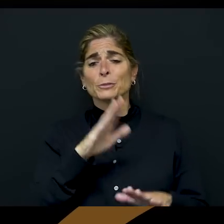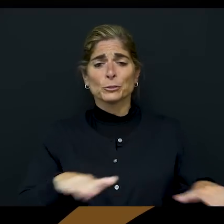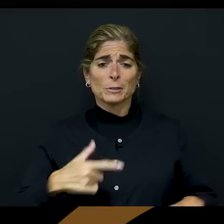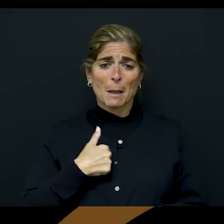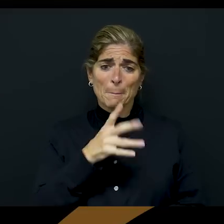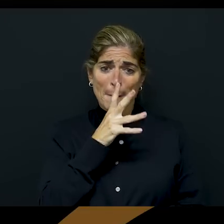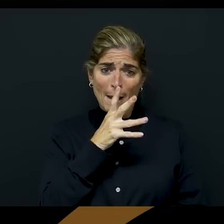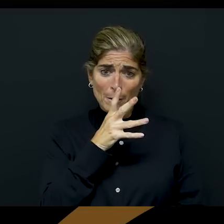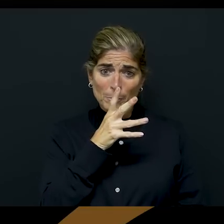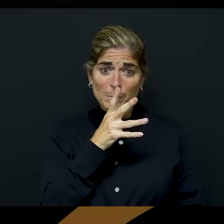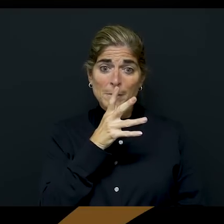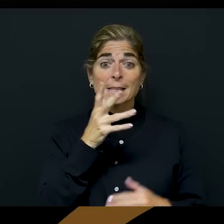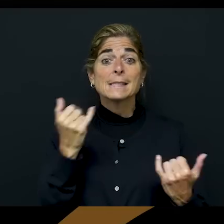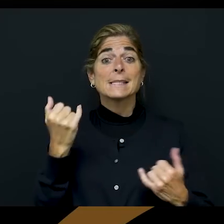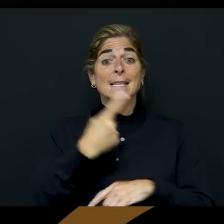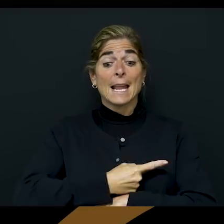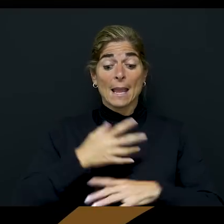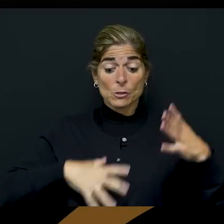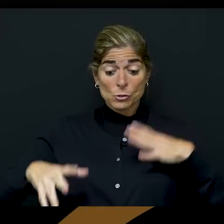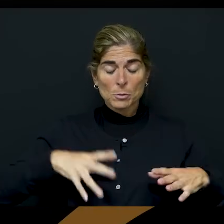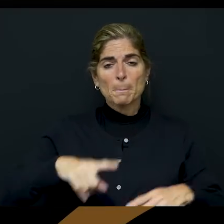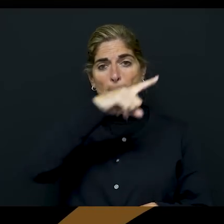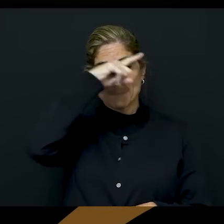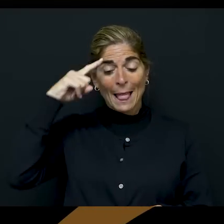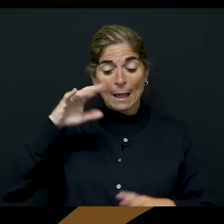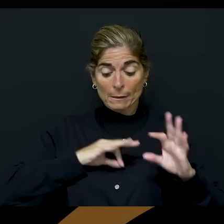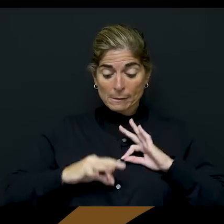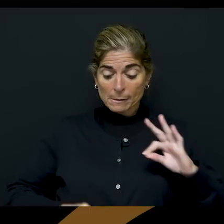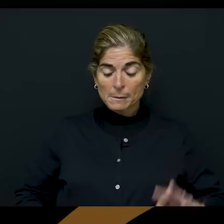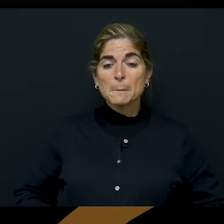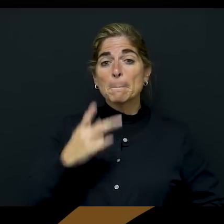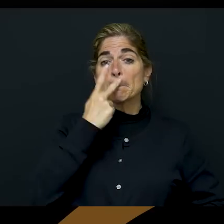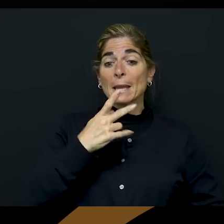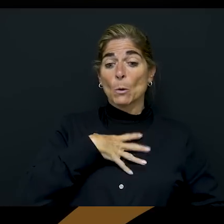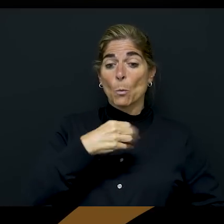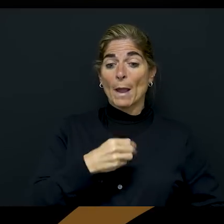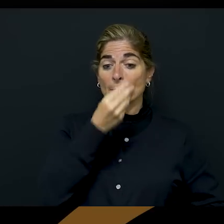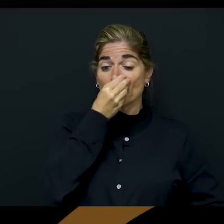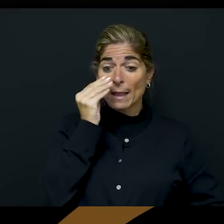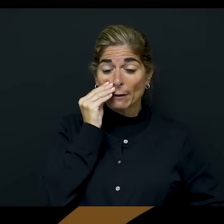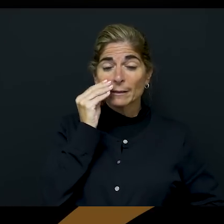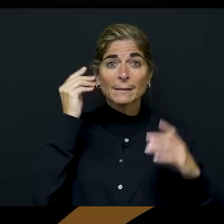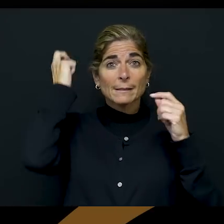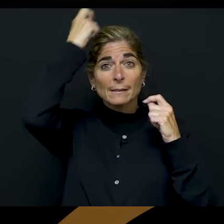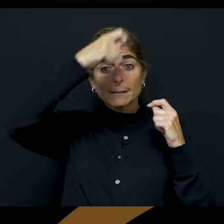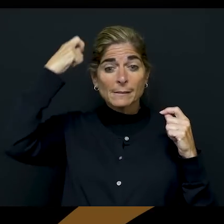And today I'm wearing a black Ted Baker dress with pink and white flowers and a pink headscarf.